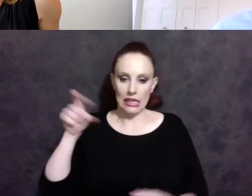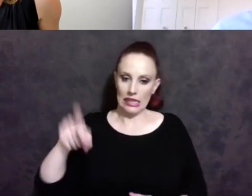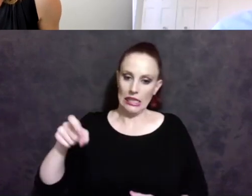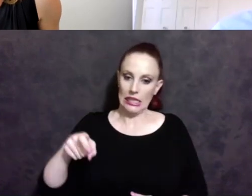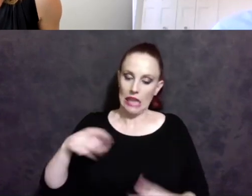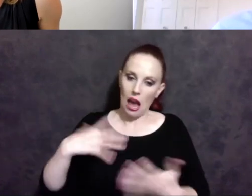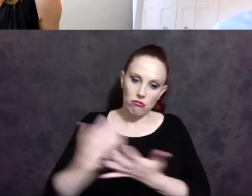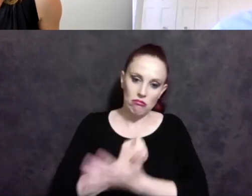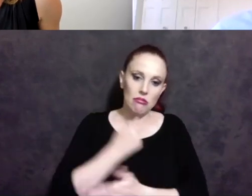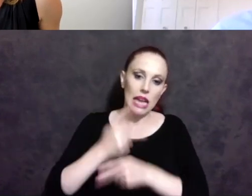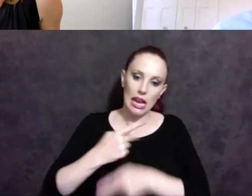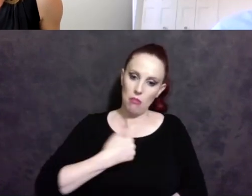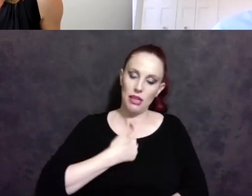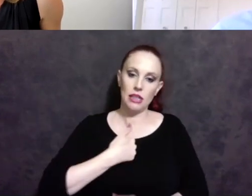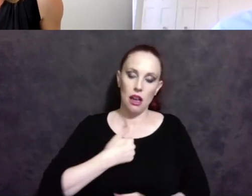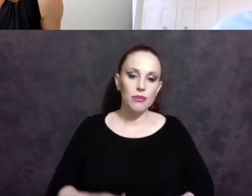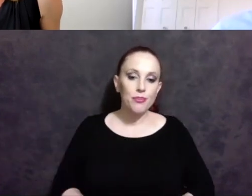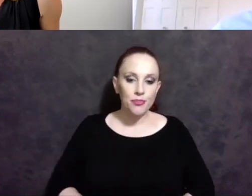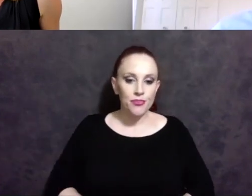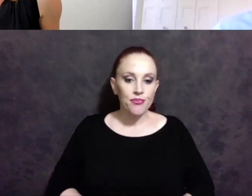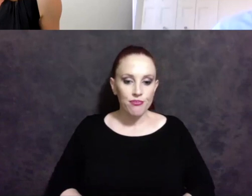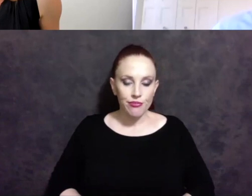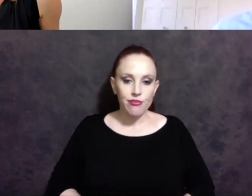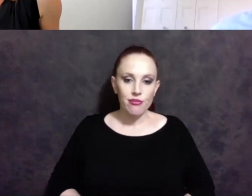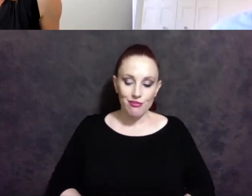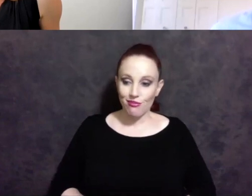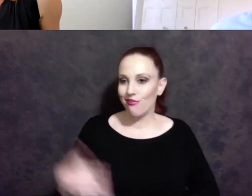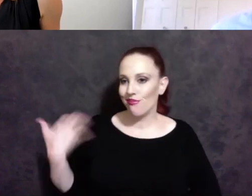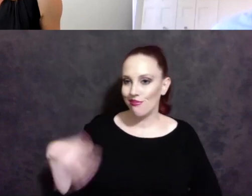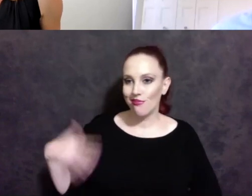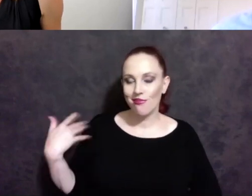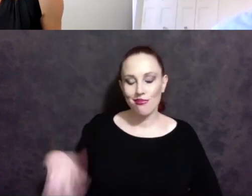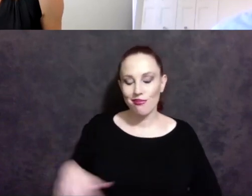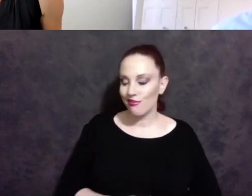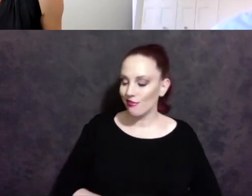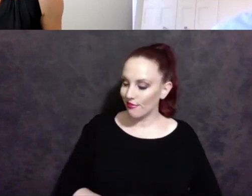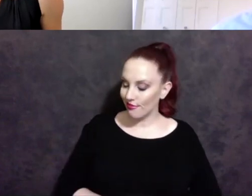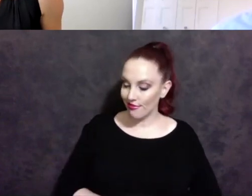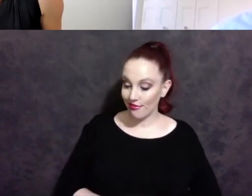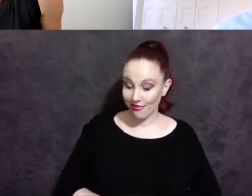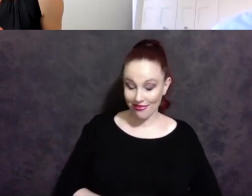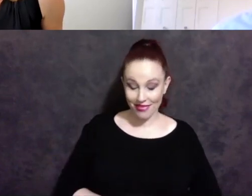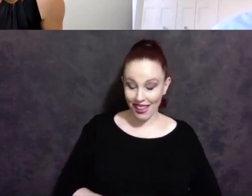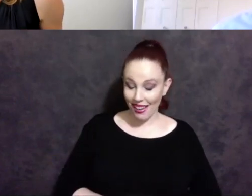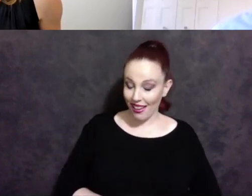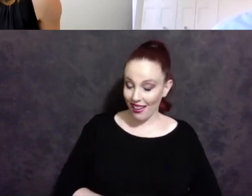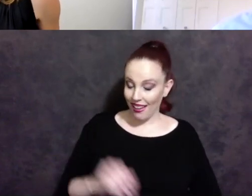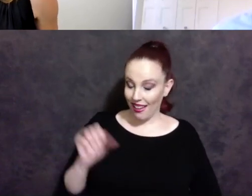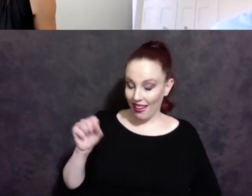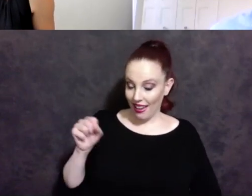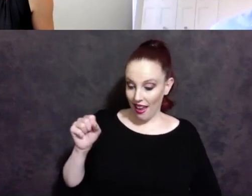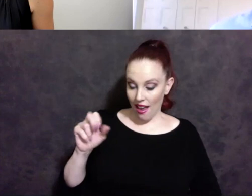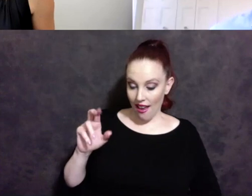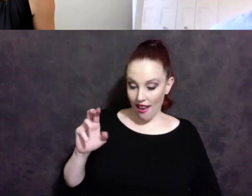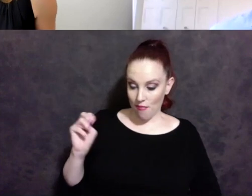care of myself. Awesome. Yeah. What can allies do? What can